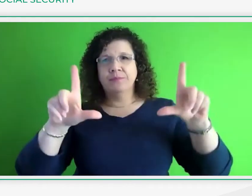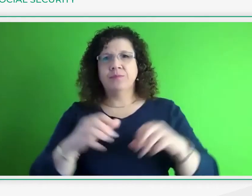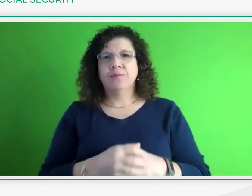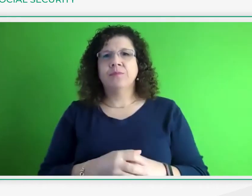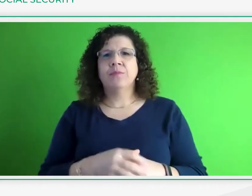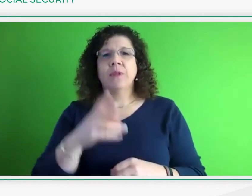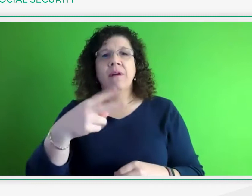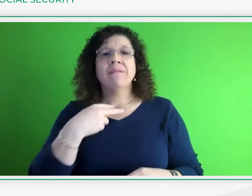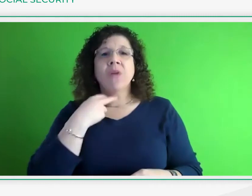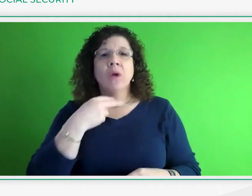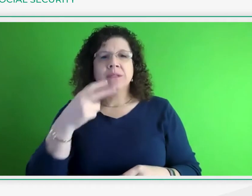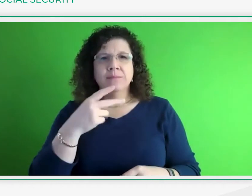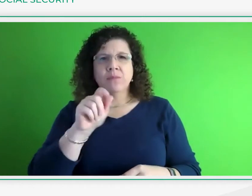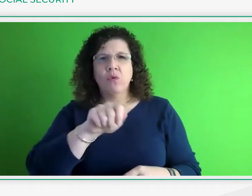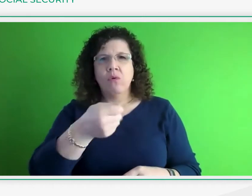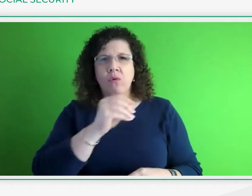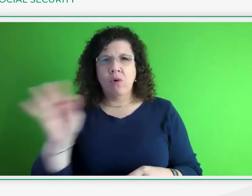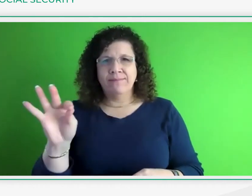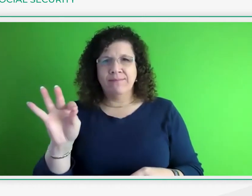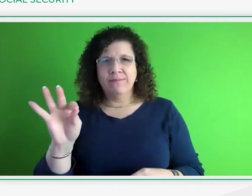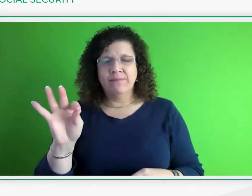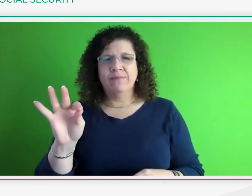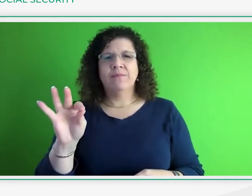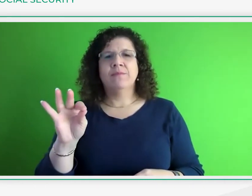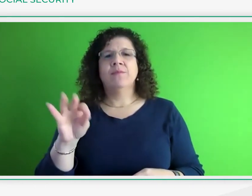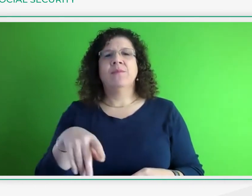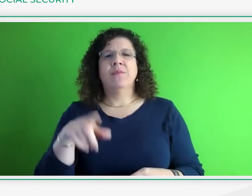So you'll want a full screen on a laptop.